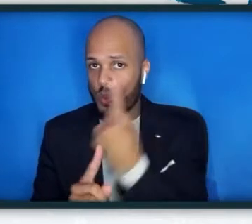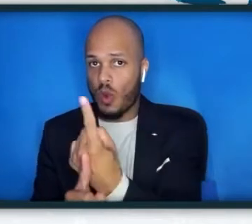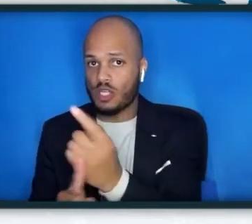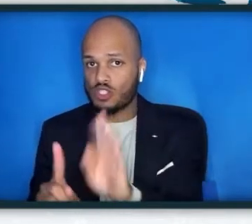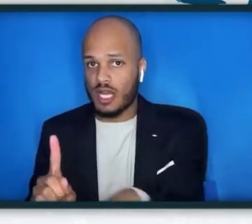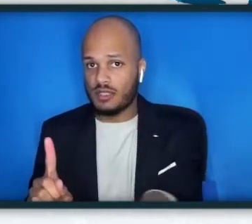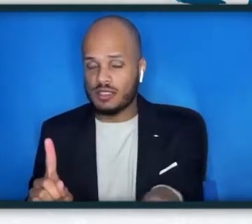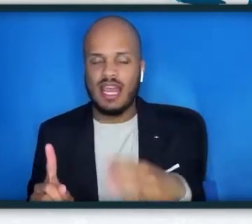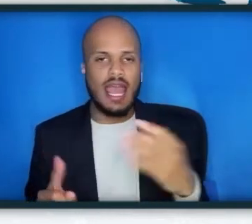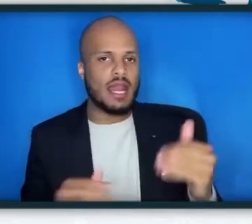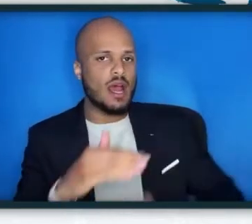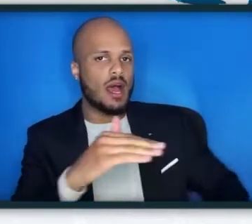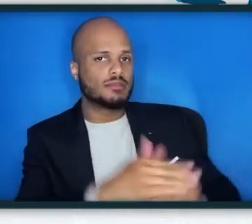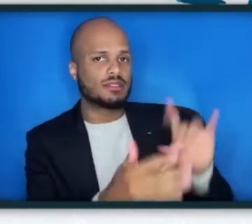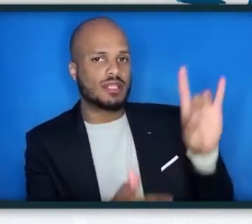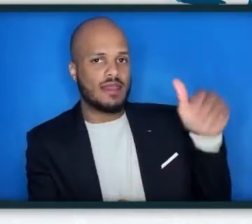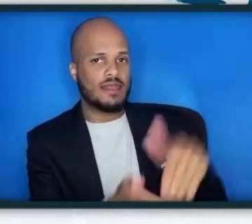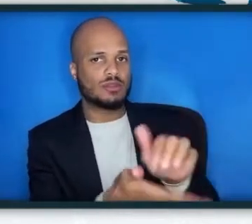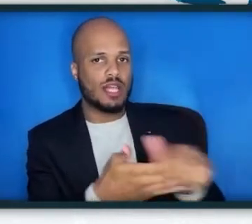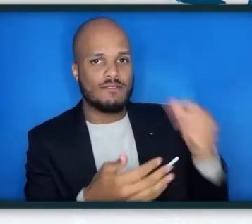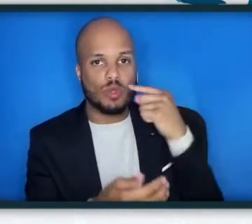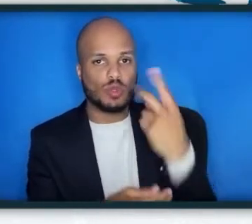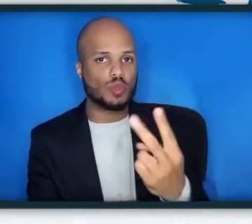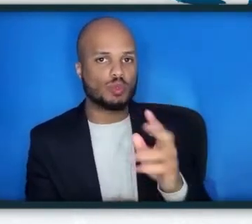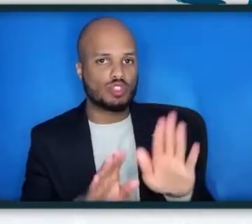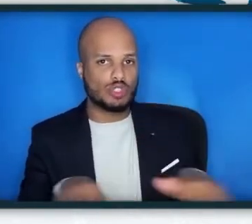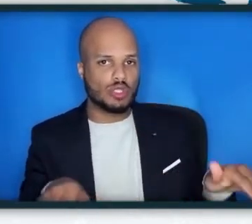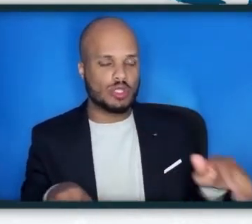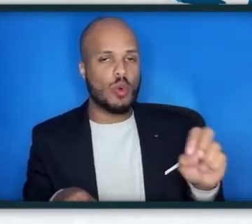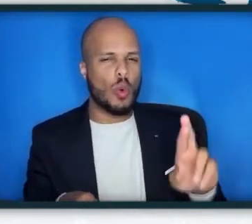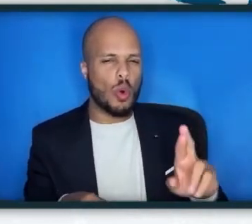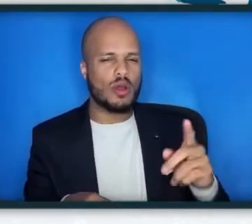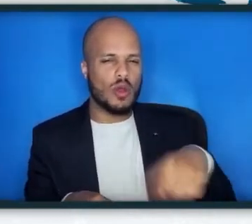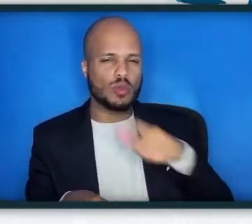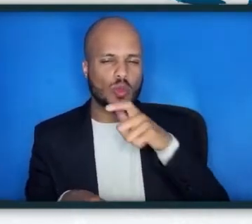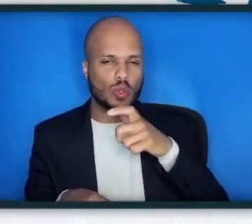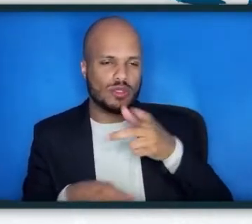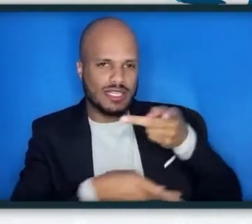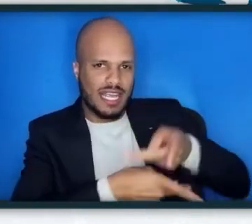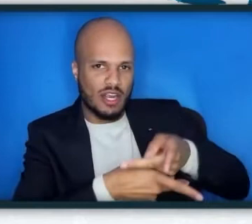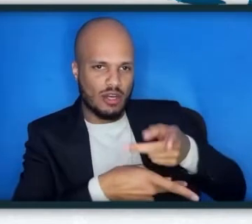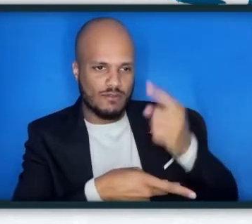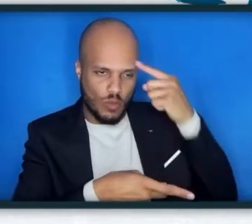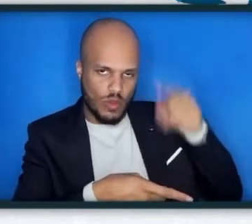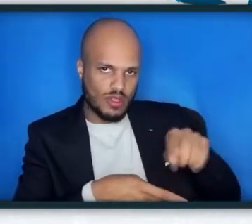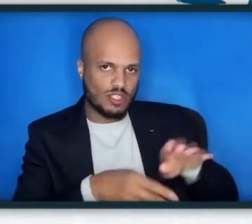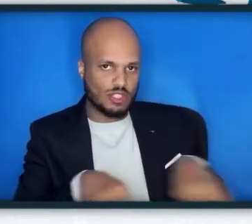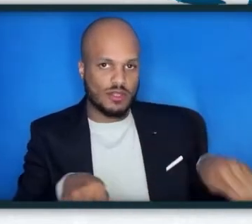and up to $8,000 for two children or dependents for tax year 2021.